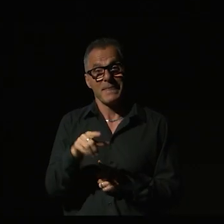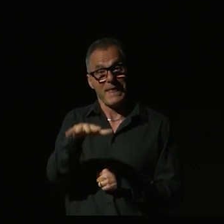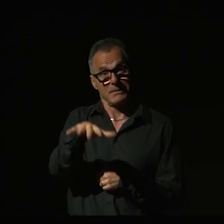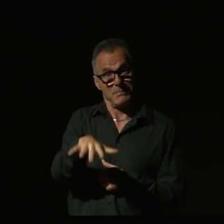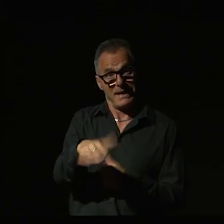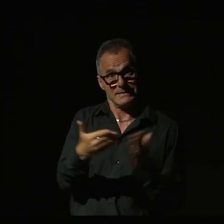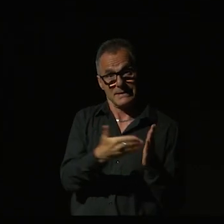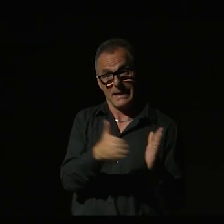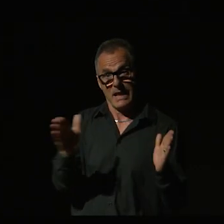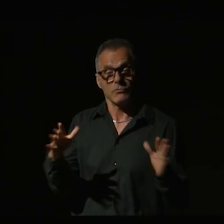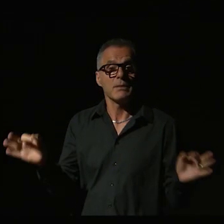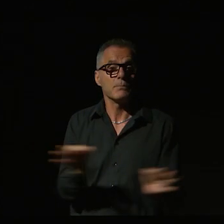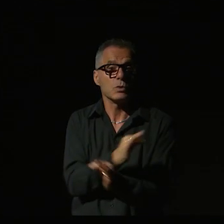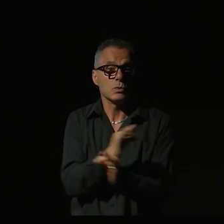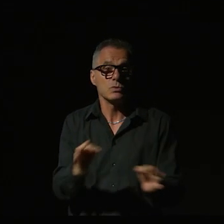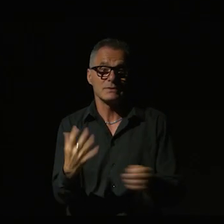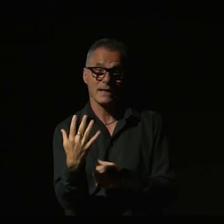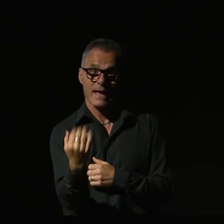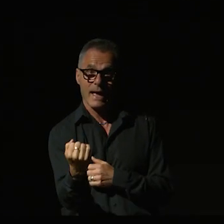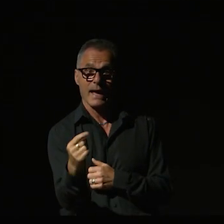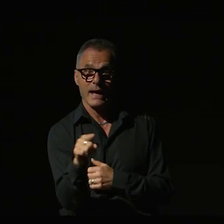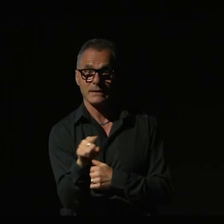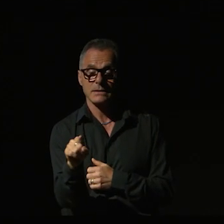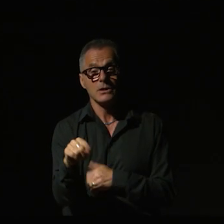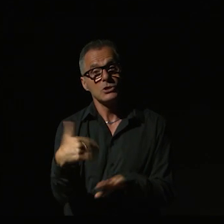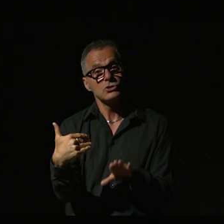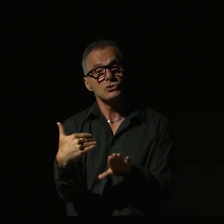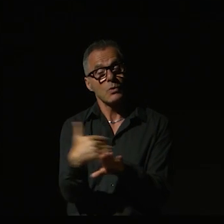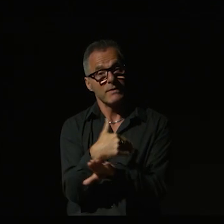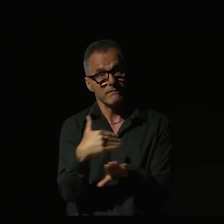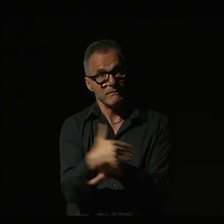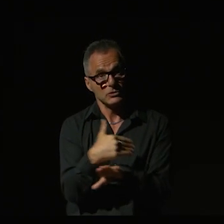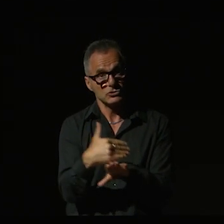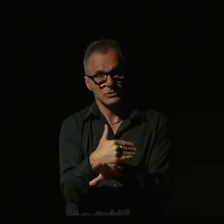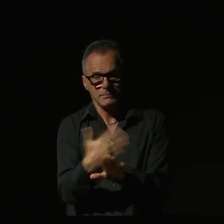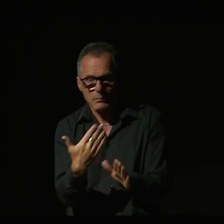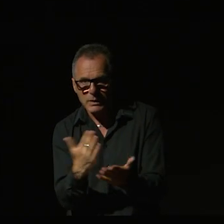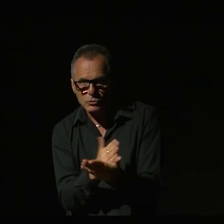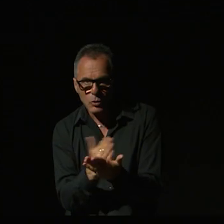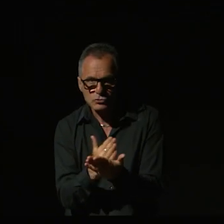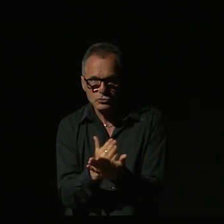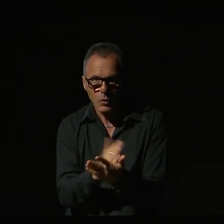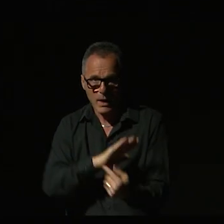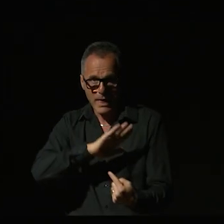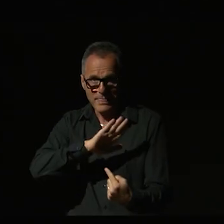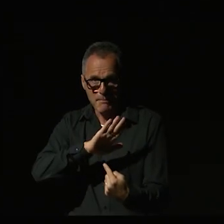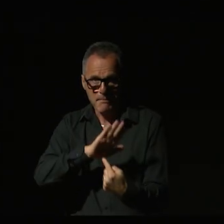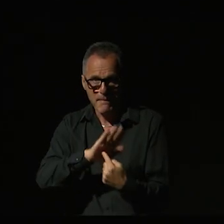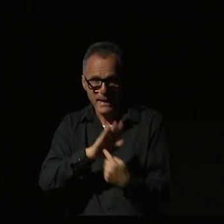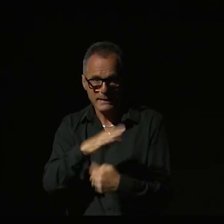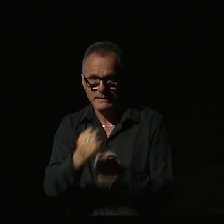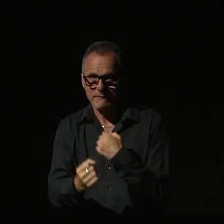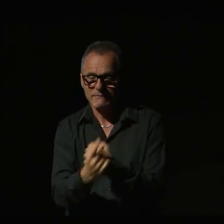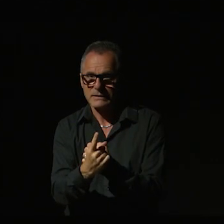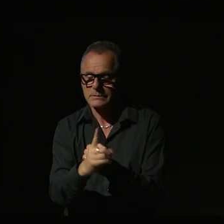where musical instruments were displayed, so the function is, we are not entirely sure of it, but it may be tied-in with the wedding of